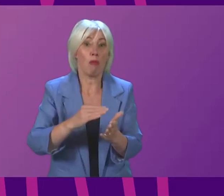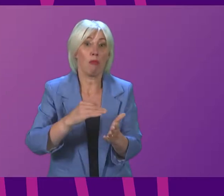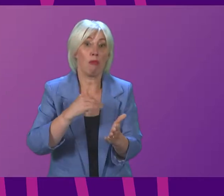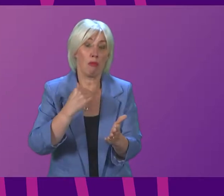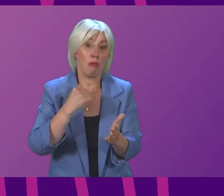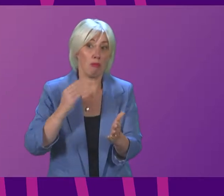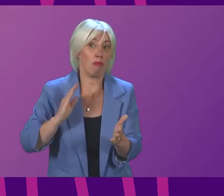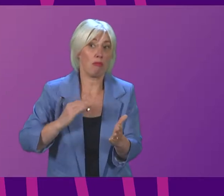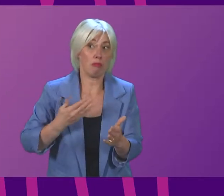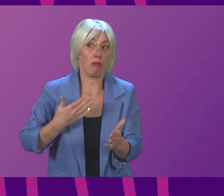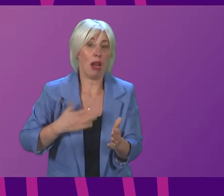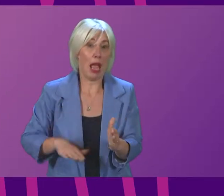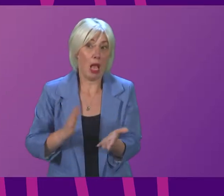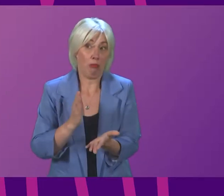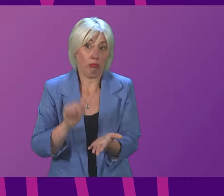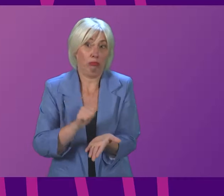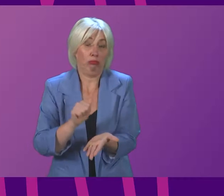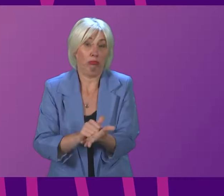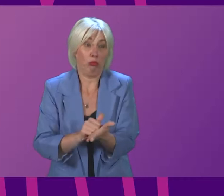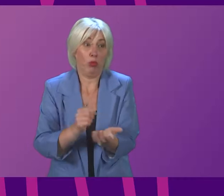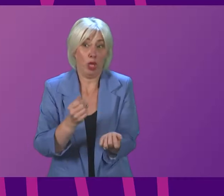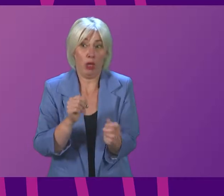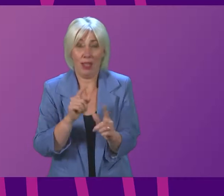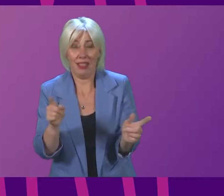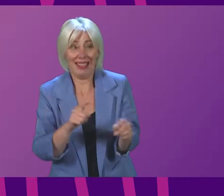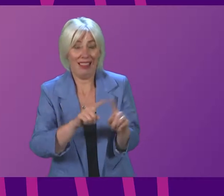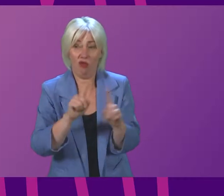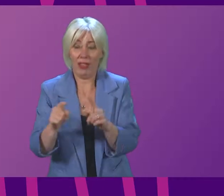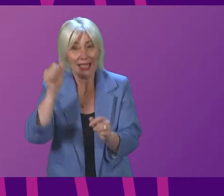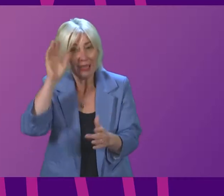justice to the different experiences of different parts of the country.